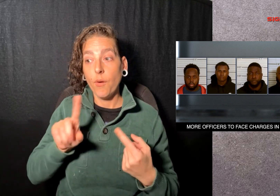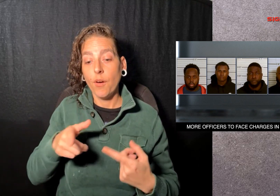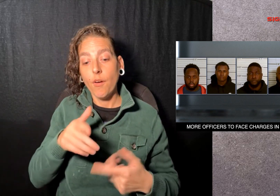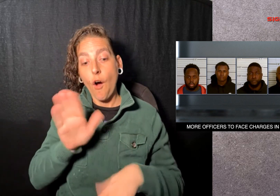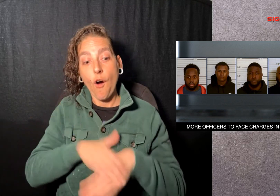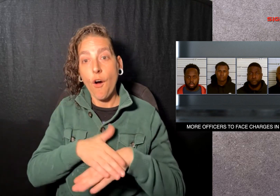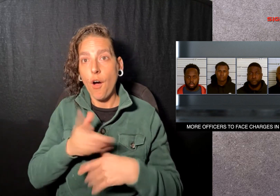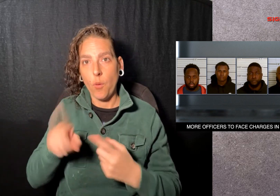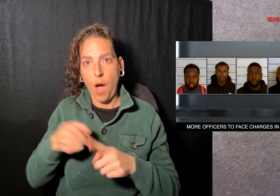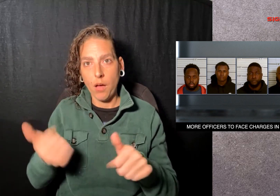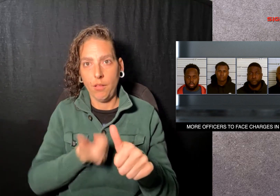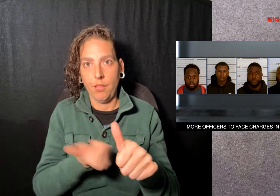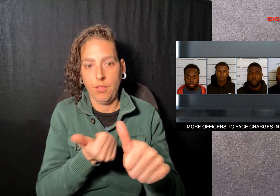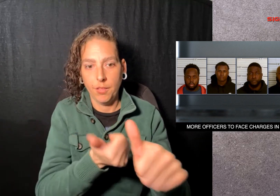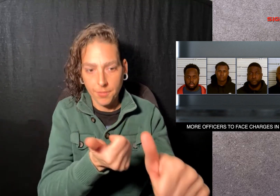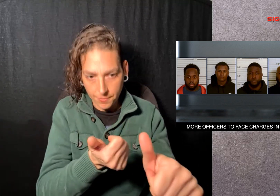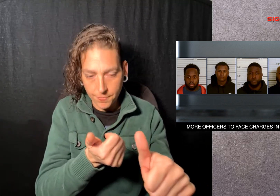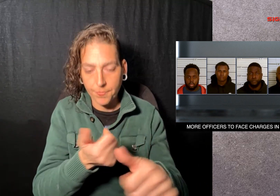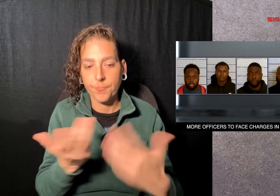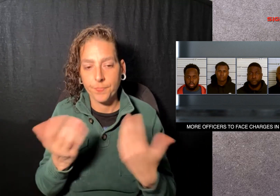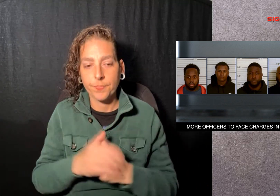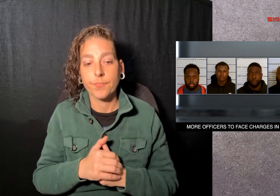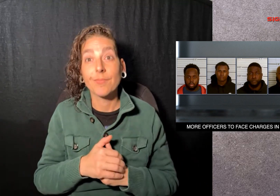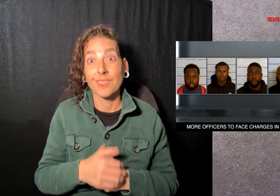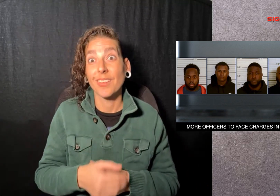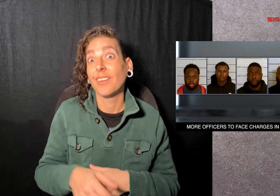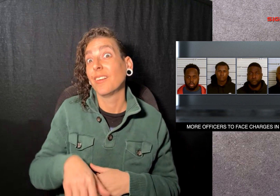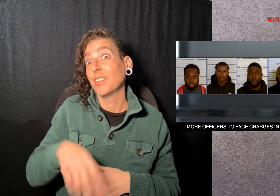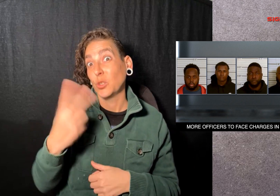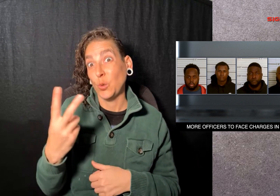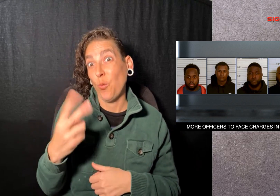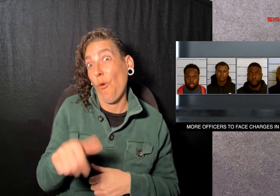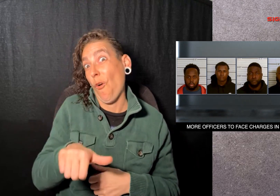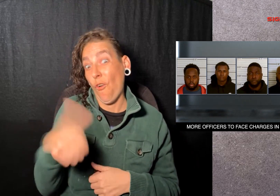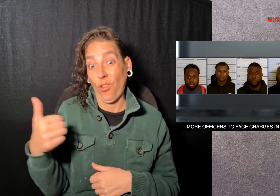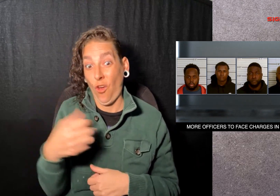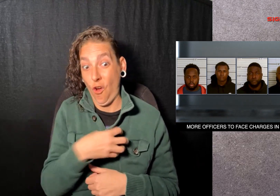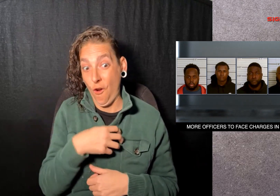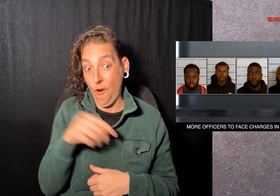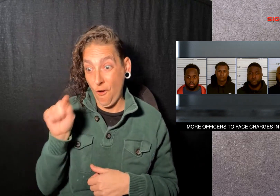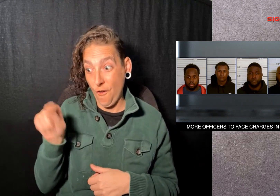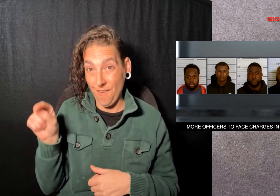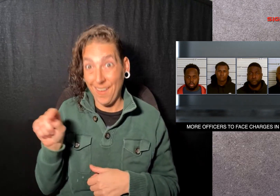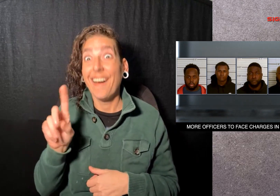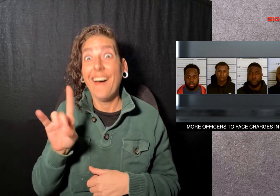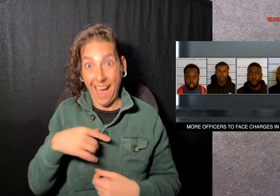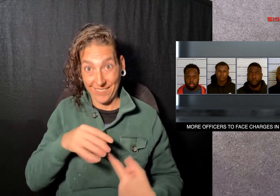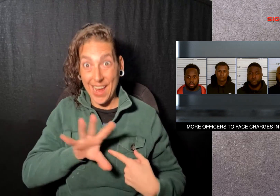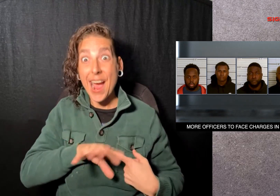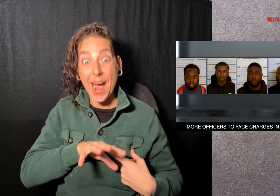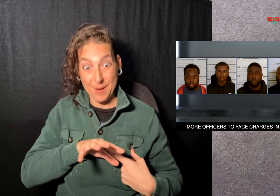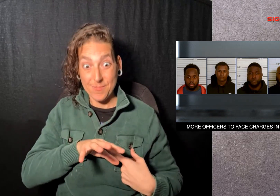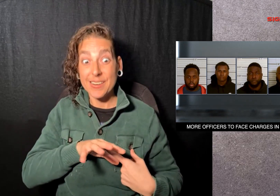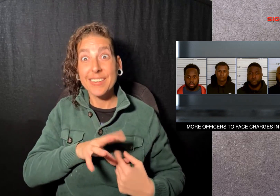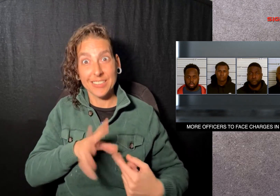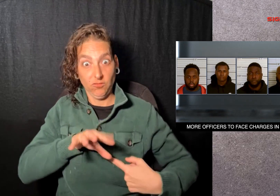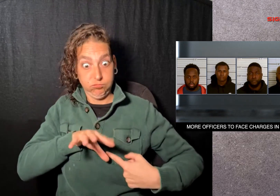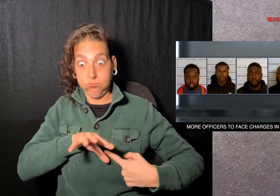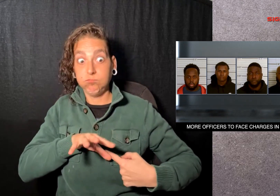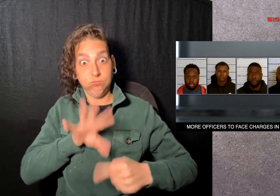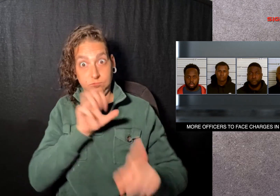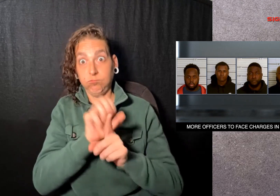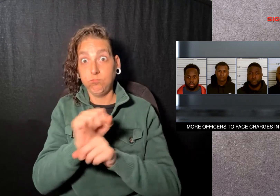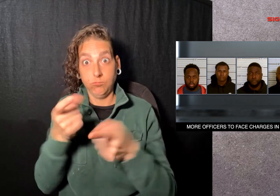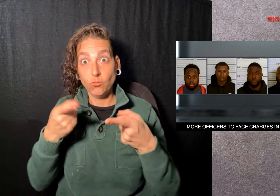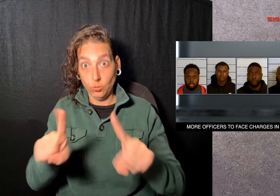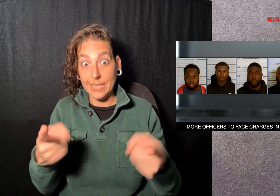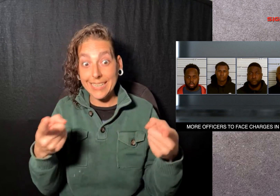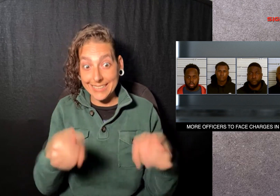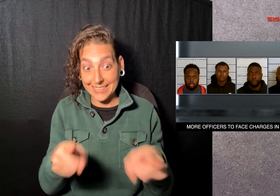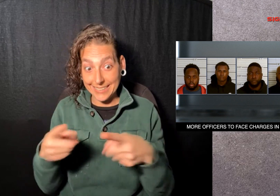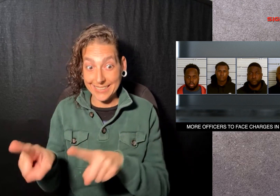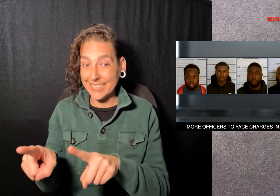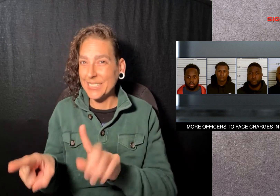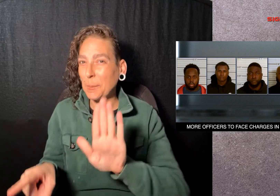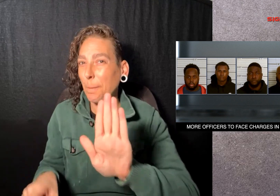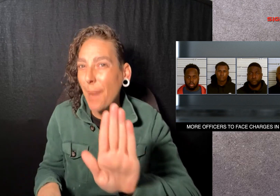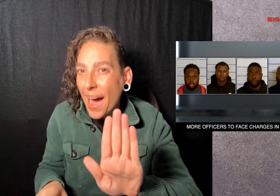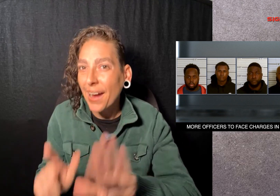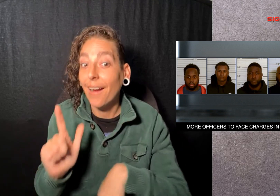the pursuit two other officers did have their cameras running during the incident but they